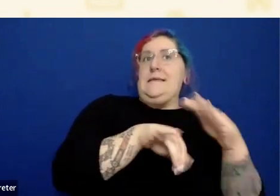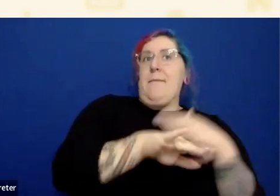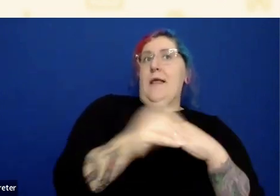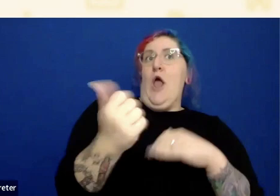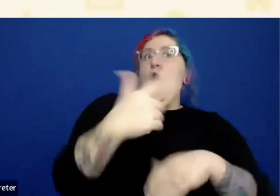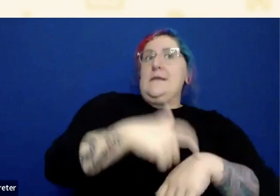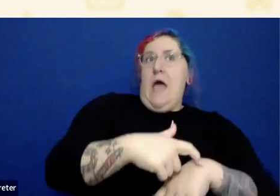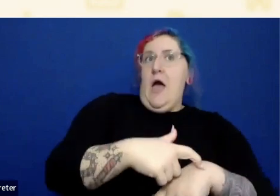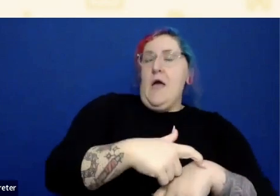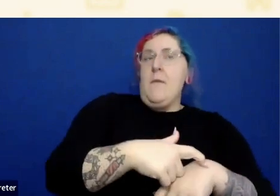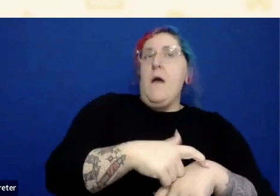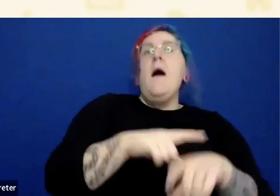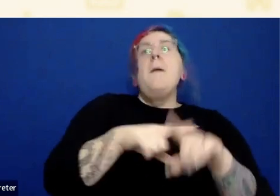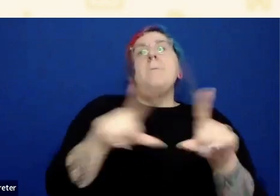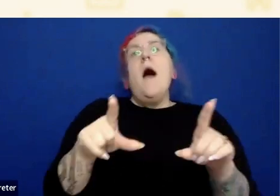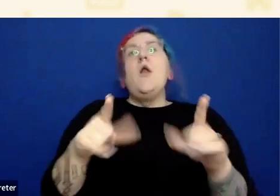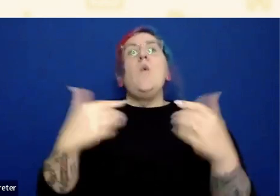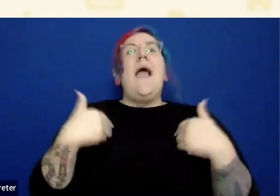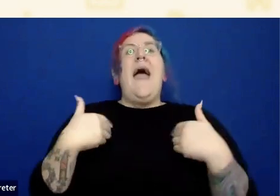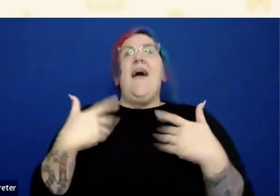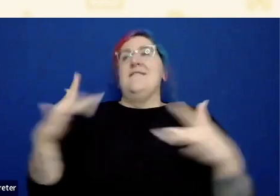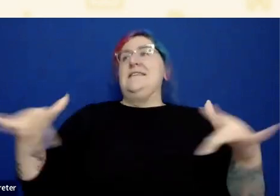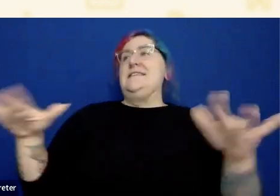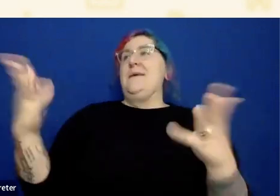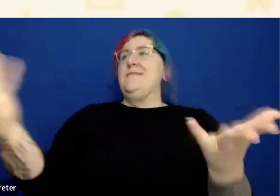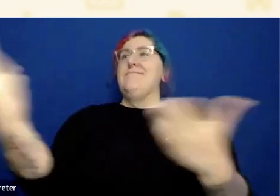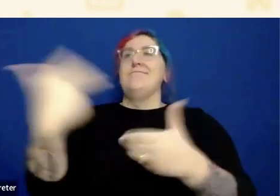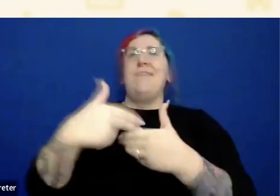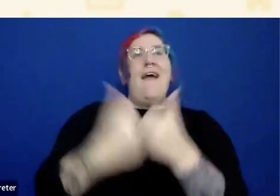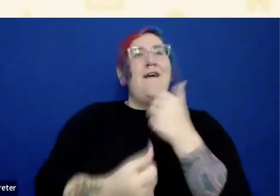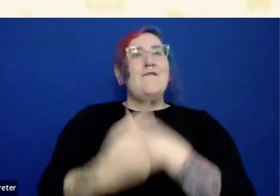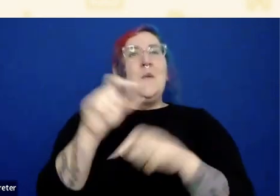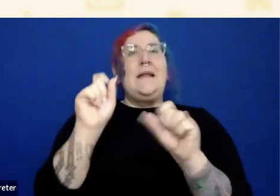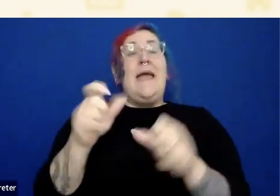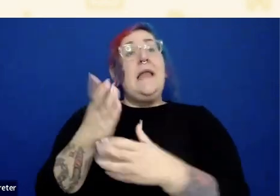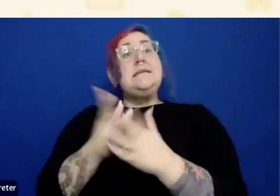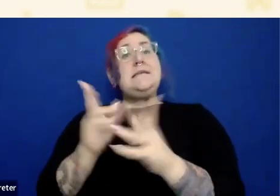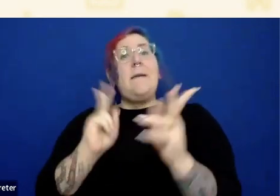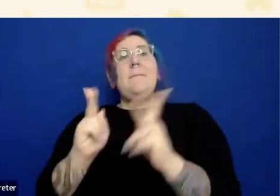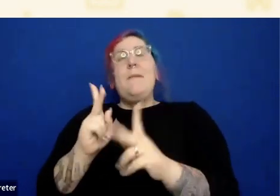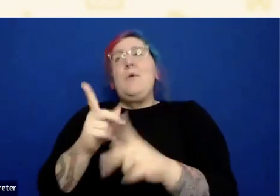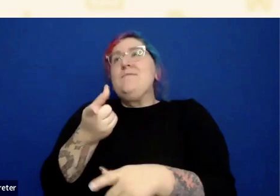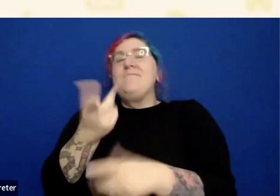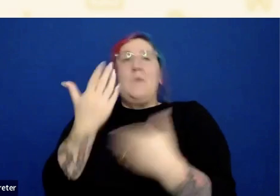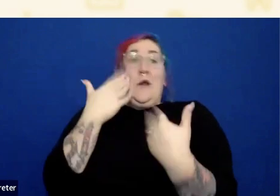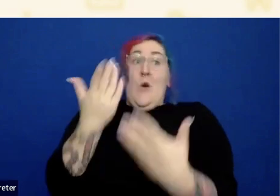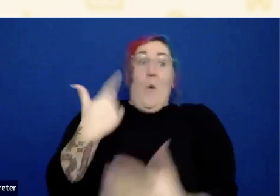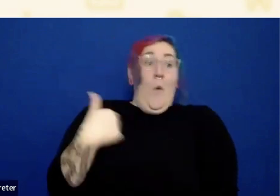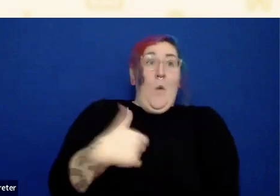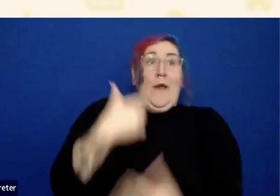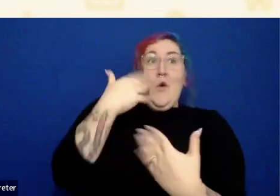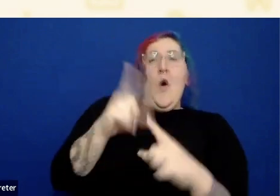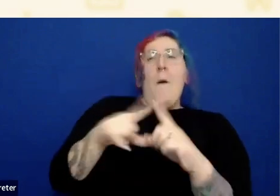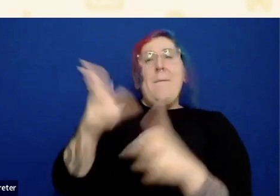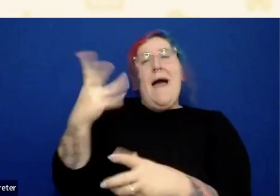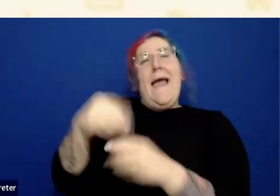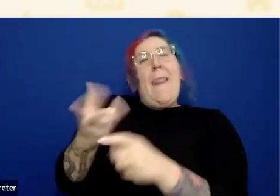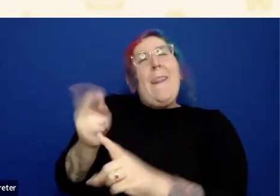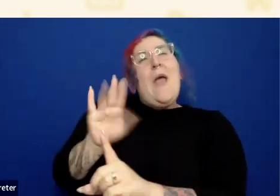You get people who are quietly making changes within their company, where they don't necessarily have an accessibility team.